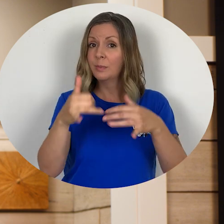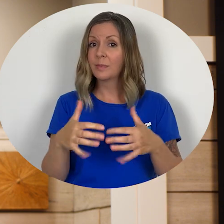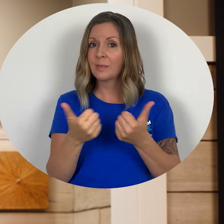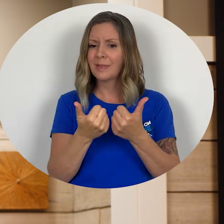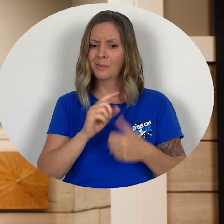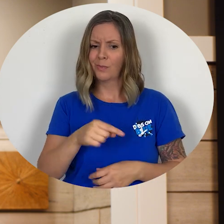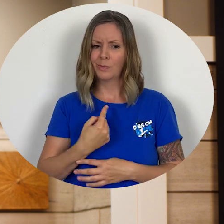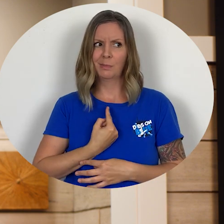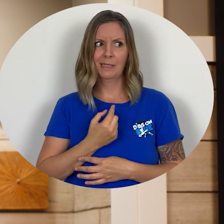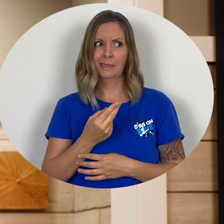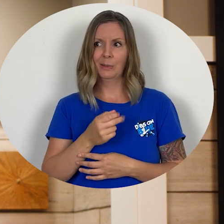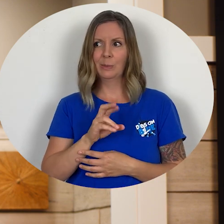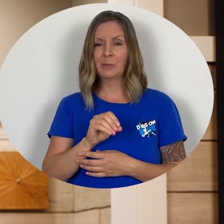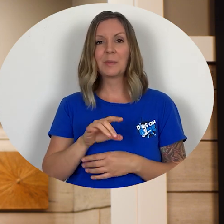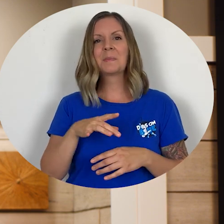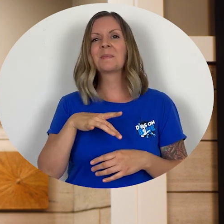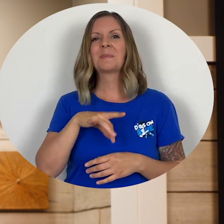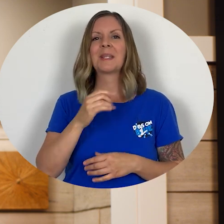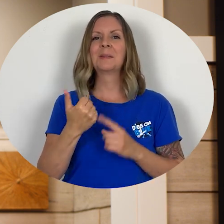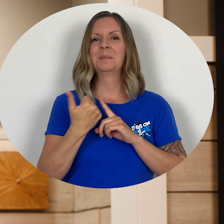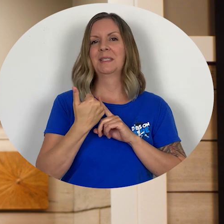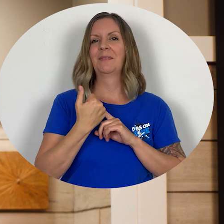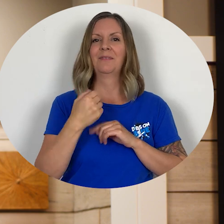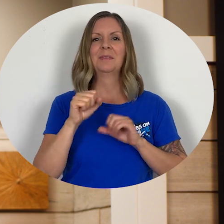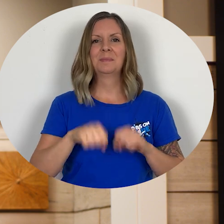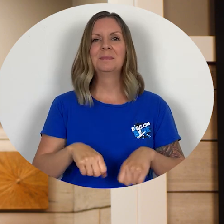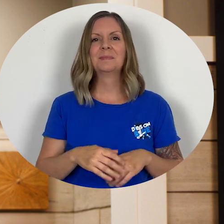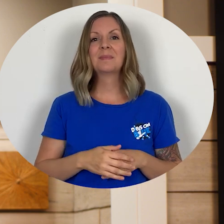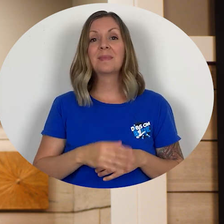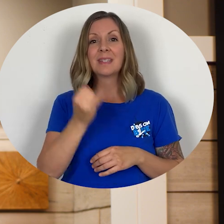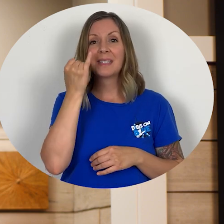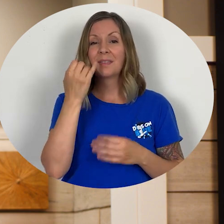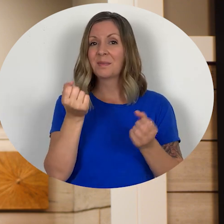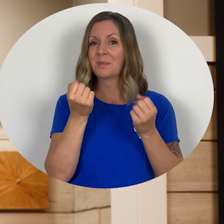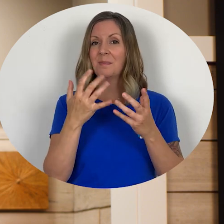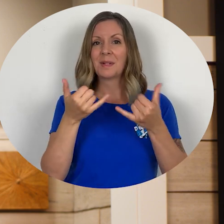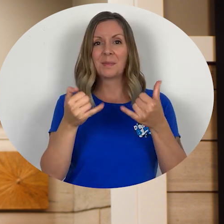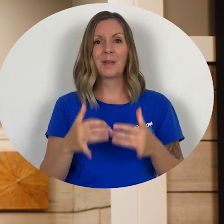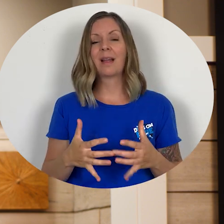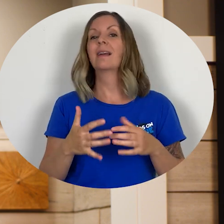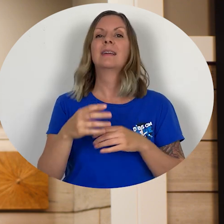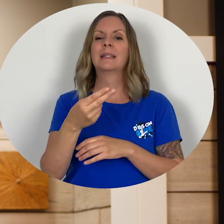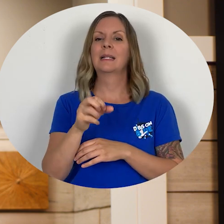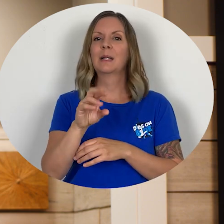only one Hero player, then you can choose yourself as that teammate. If you do have